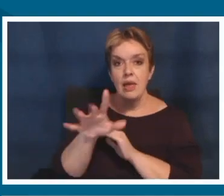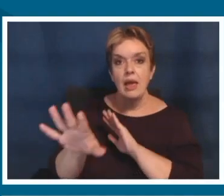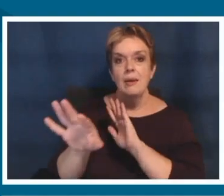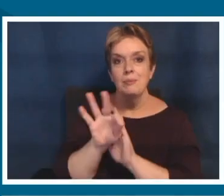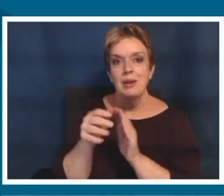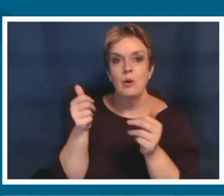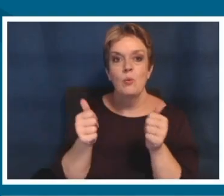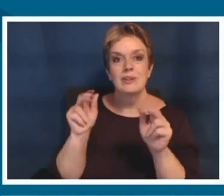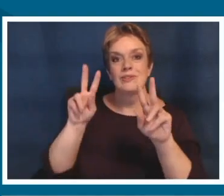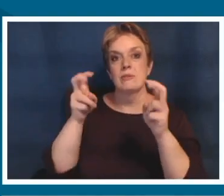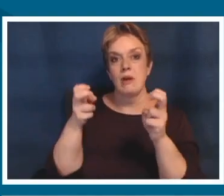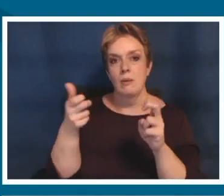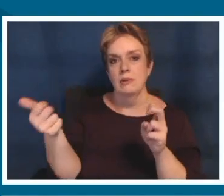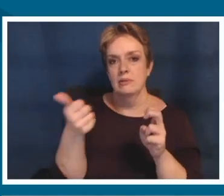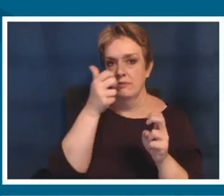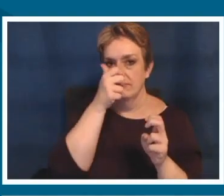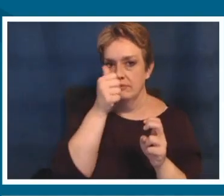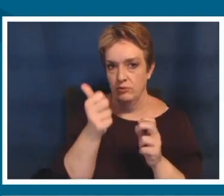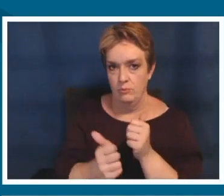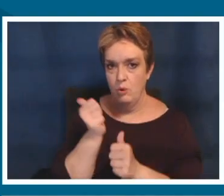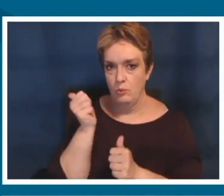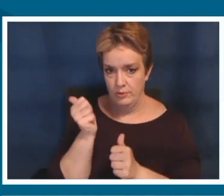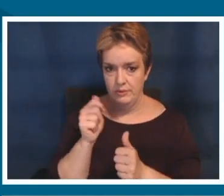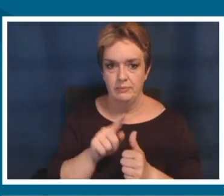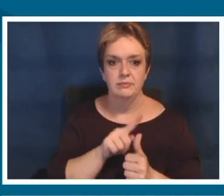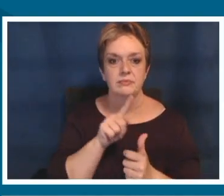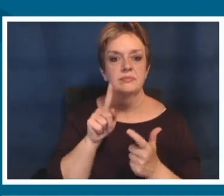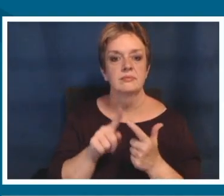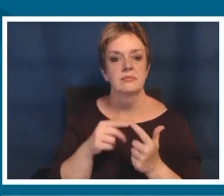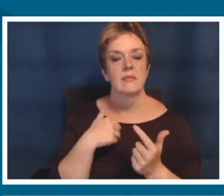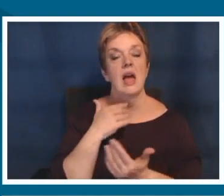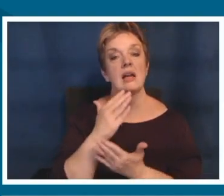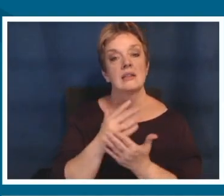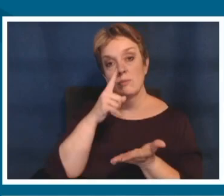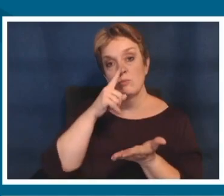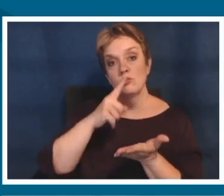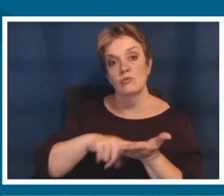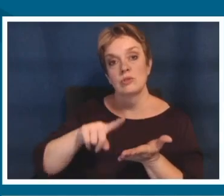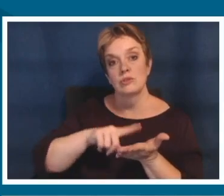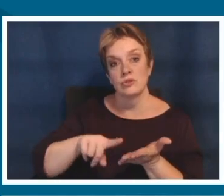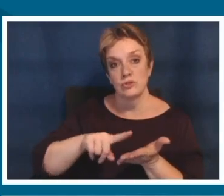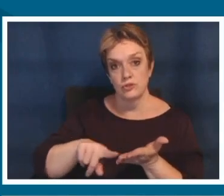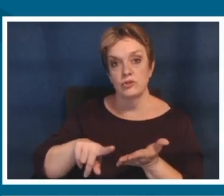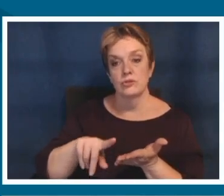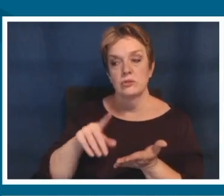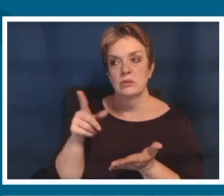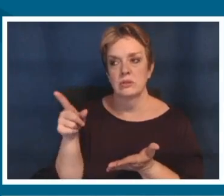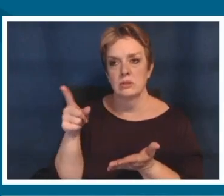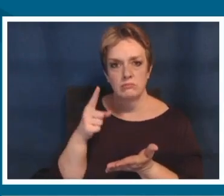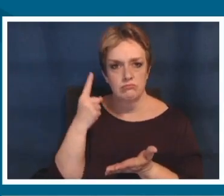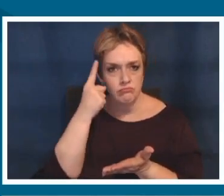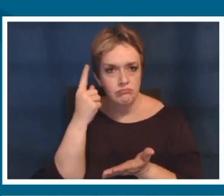second we there was some scaffolded research someone asked about what resources do you use to help students